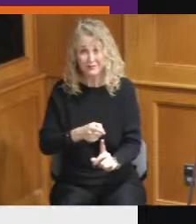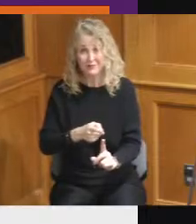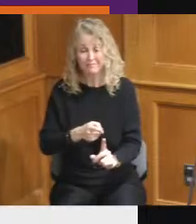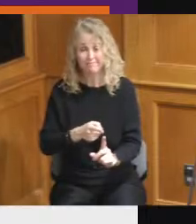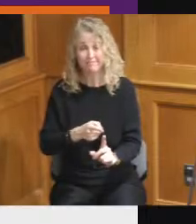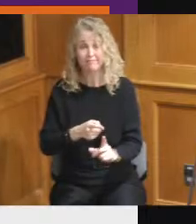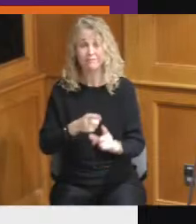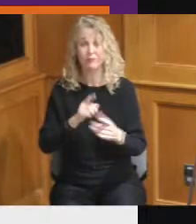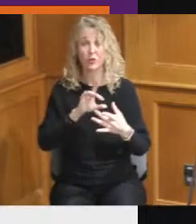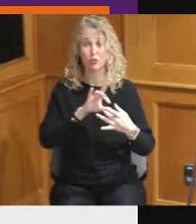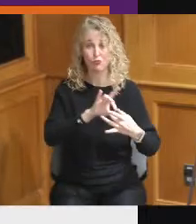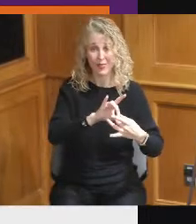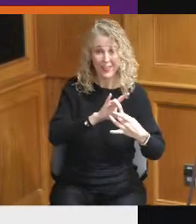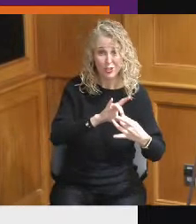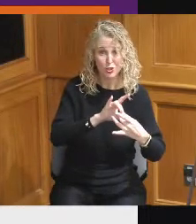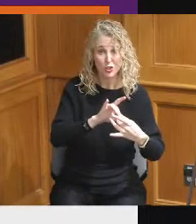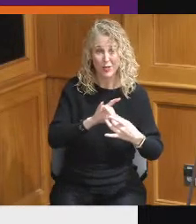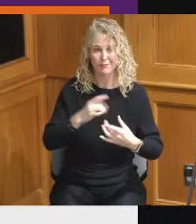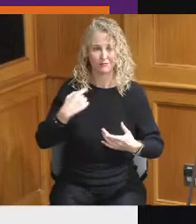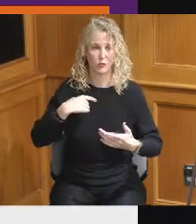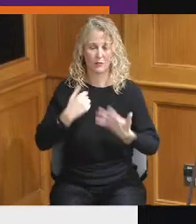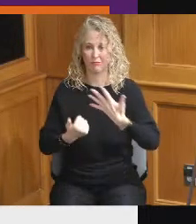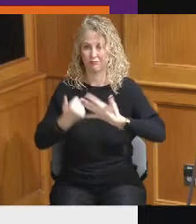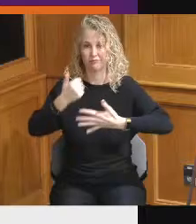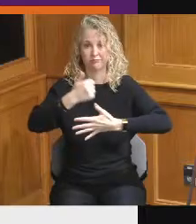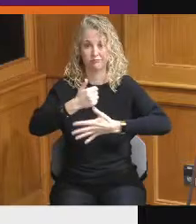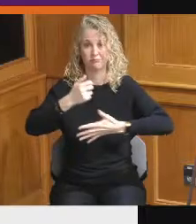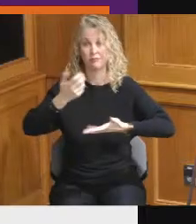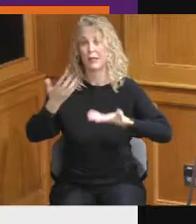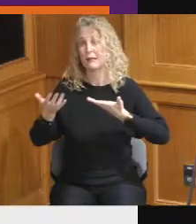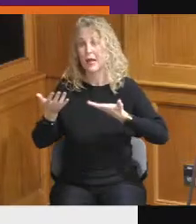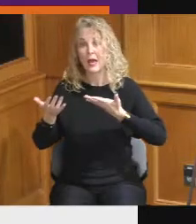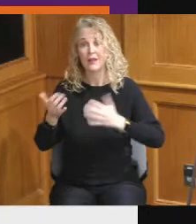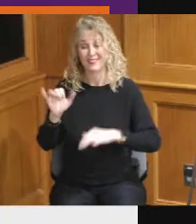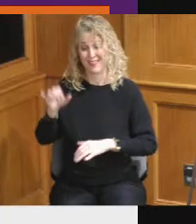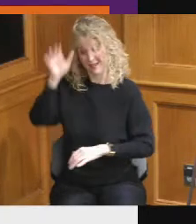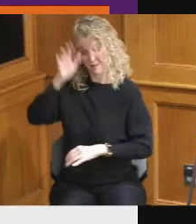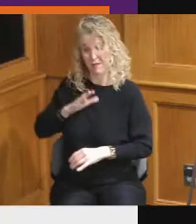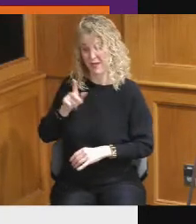relationship learing and by that I mean we meet with people over like with Kai over many years